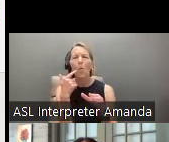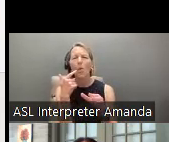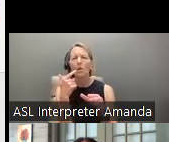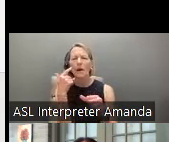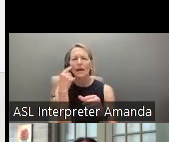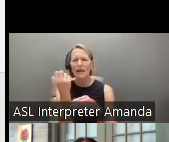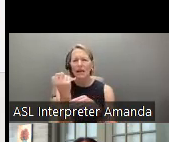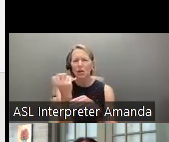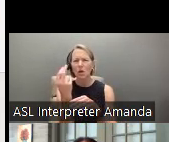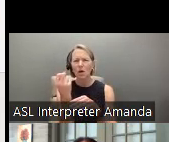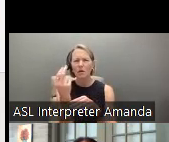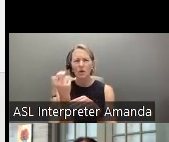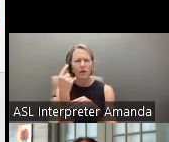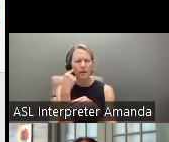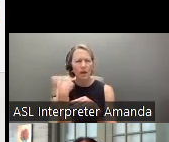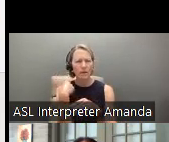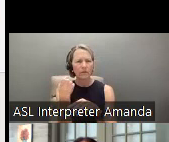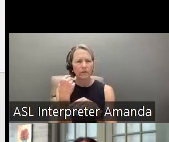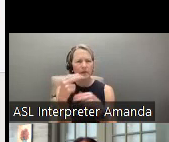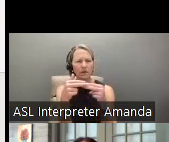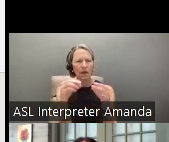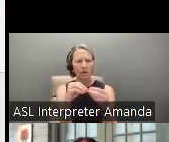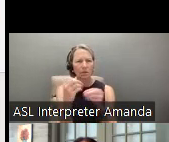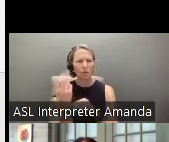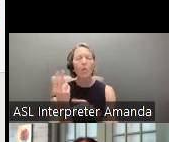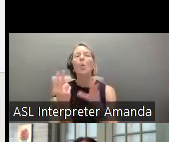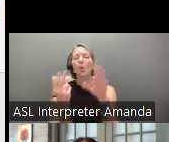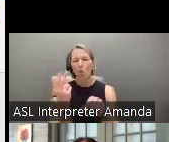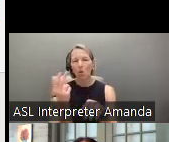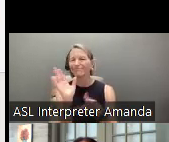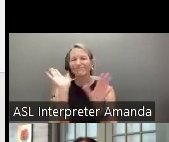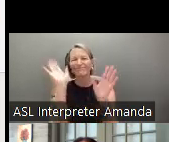um 12 I thought I've had information about what we do okay never mind then maybe I didn't